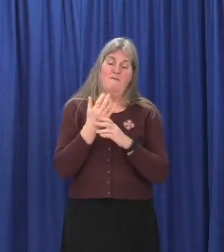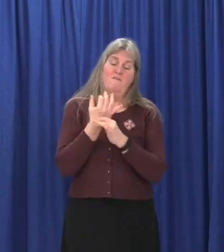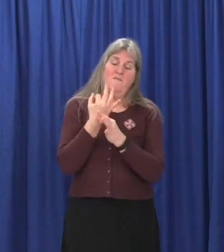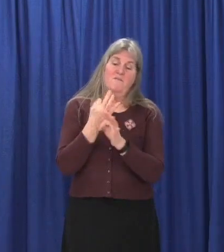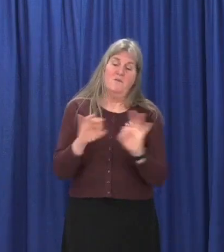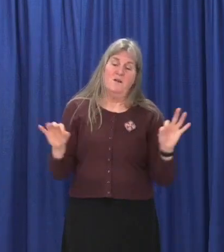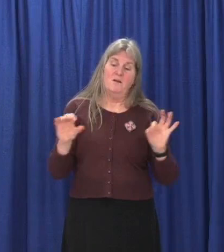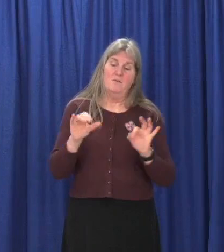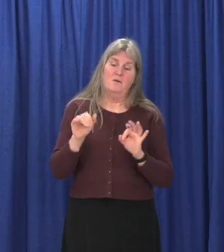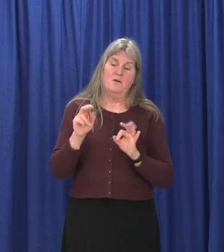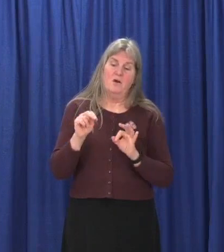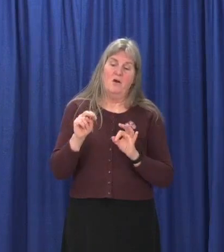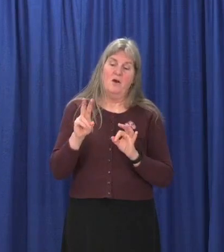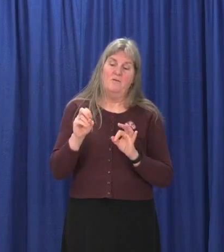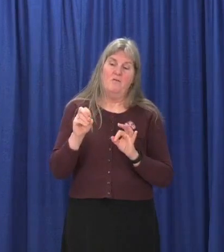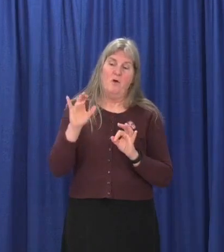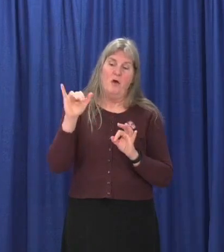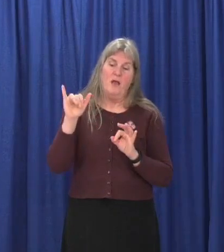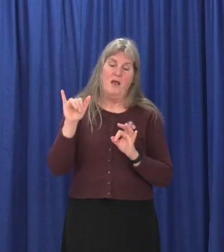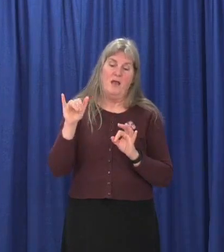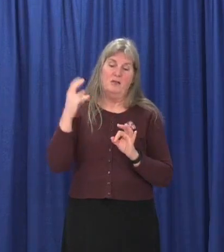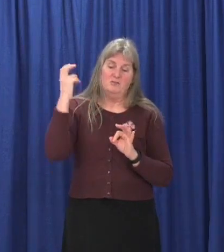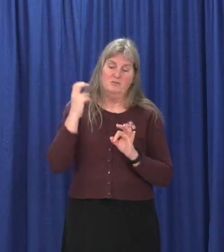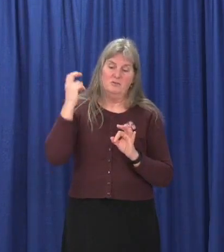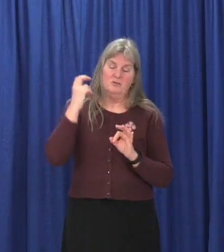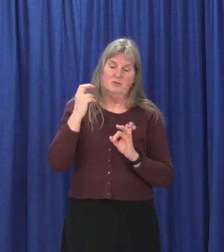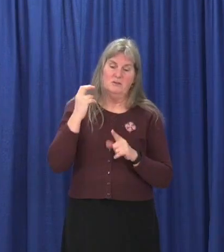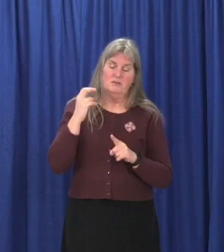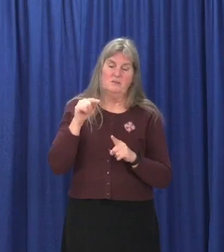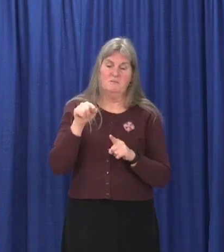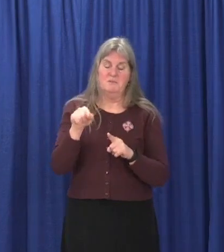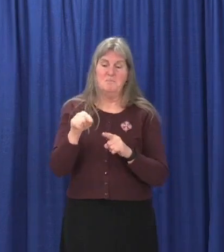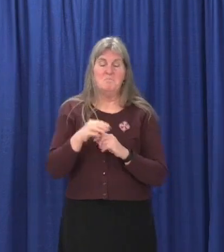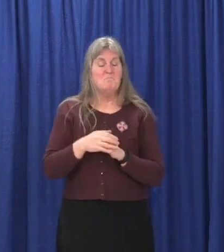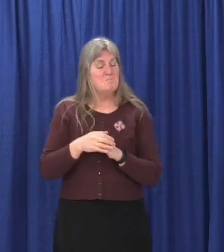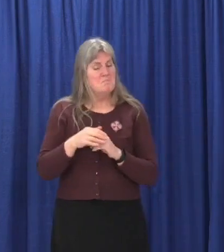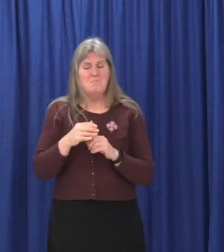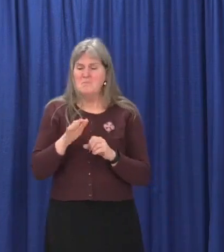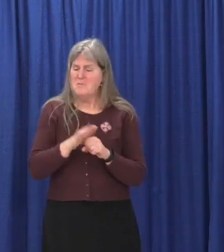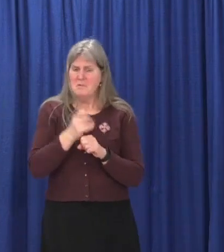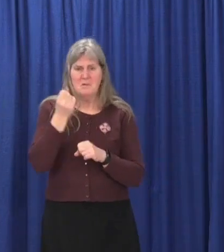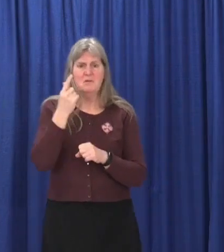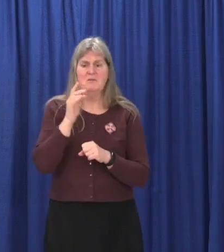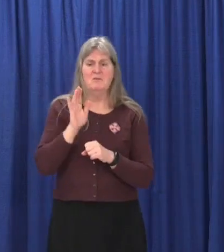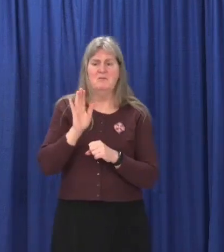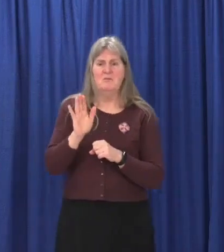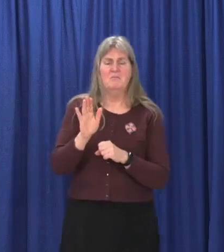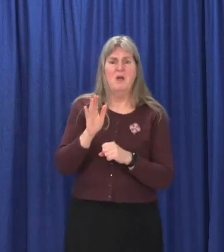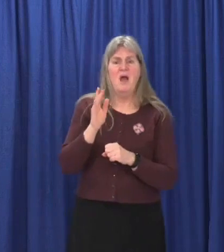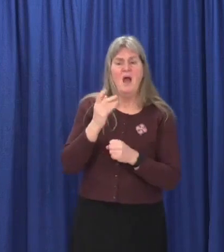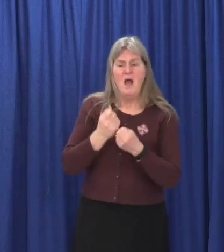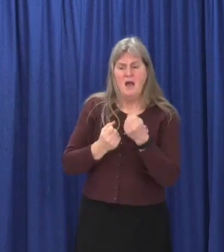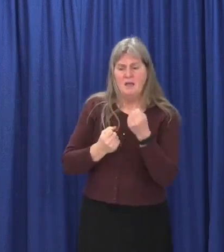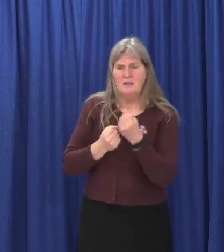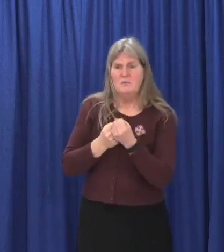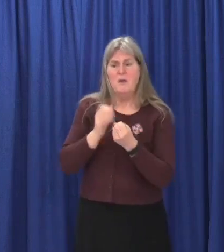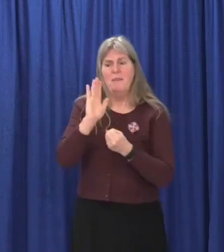I completely understand and I support people's right to demonstrate.